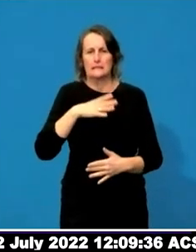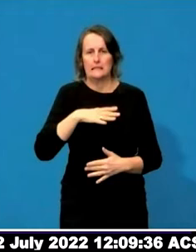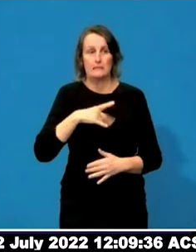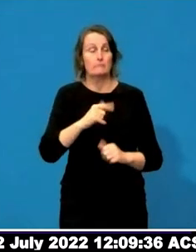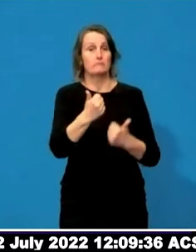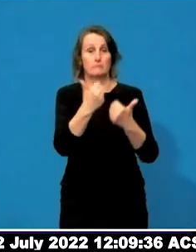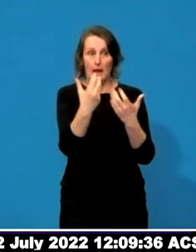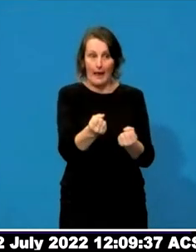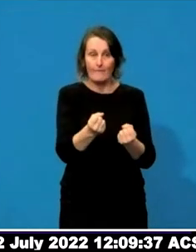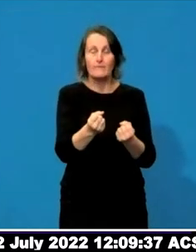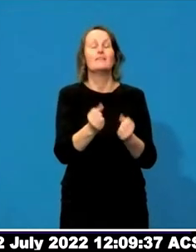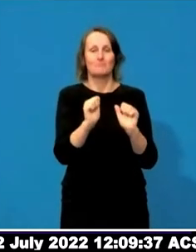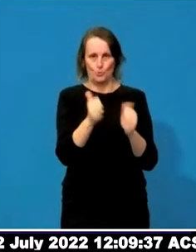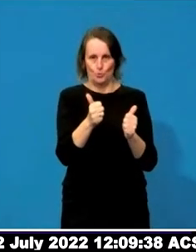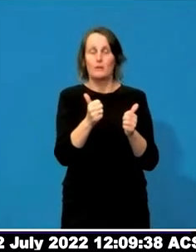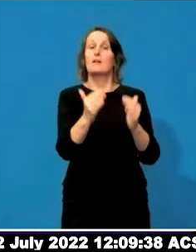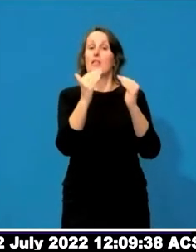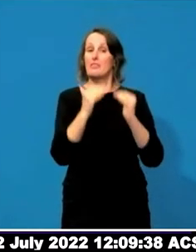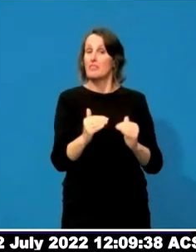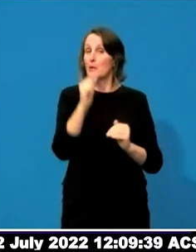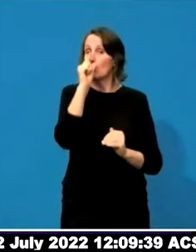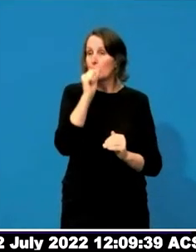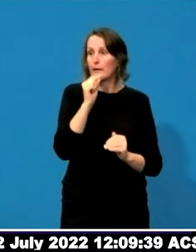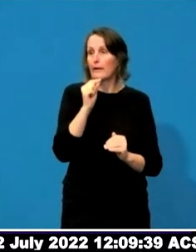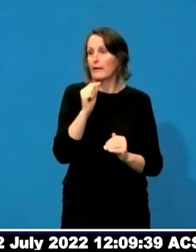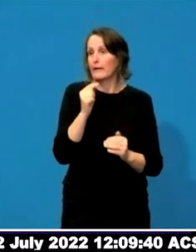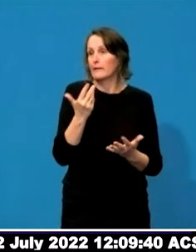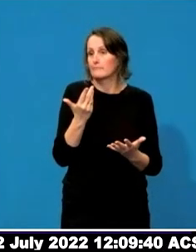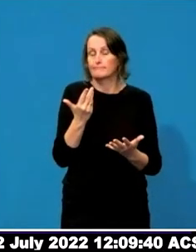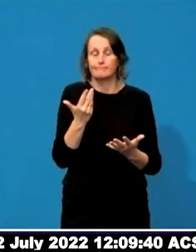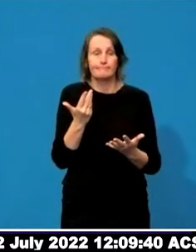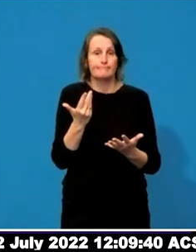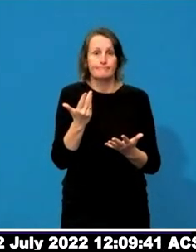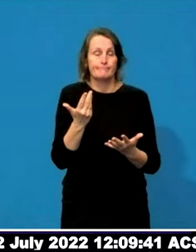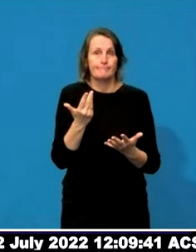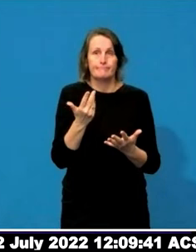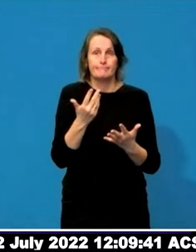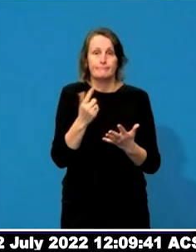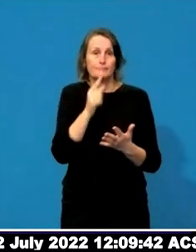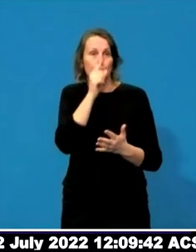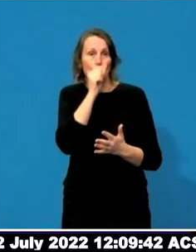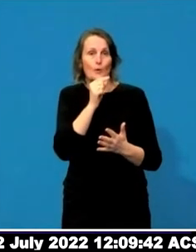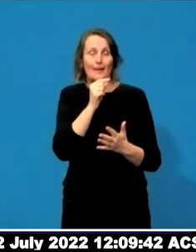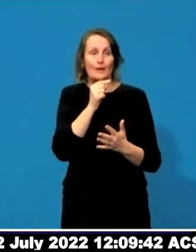then we can move to things like, you know, participation in activities,